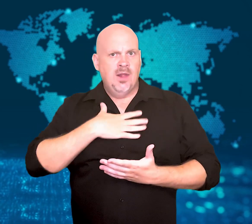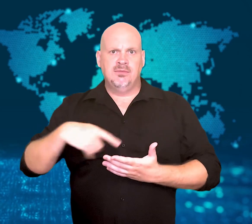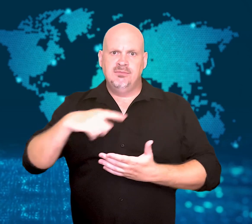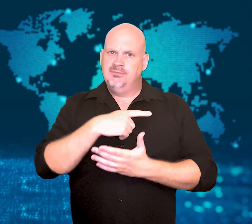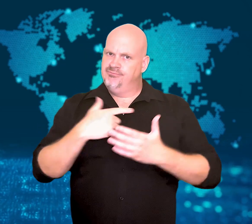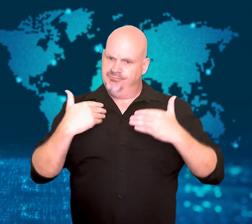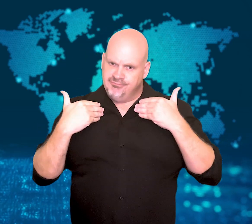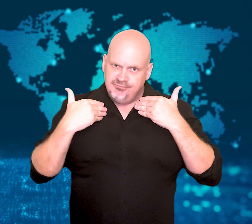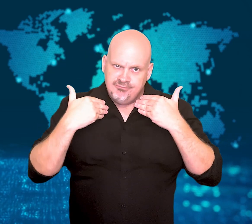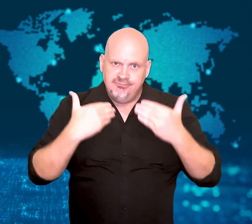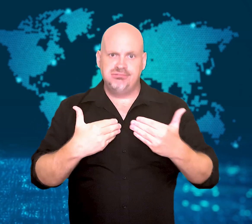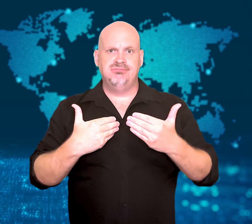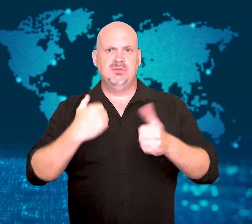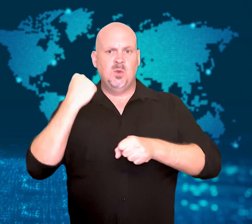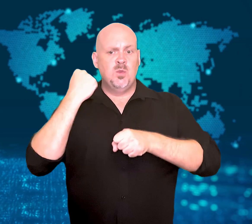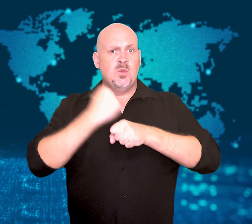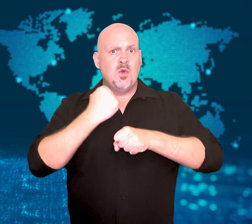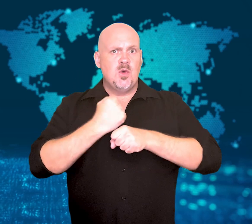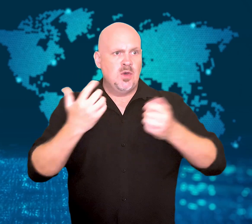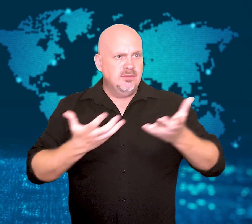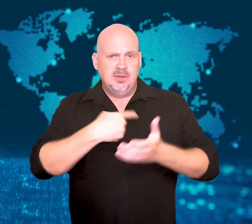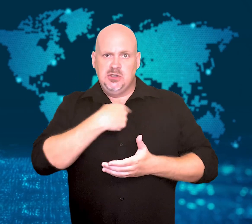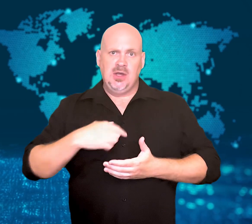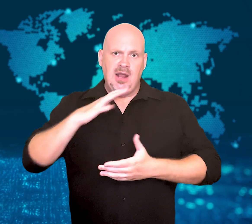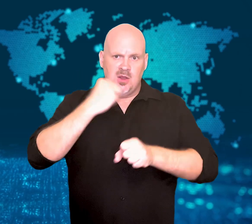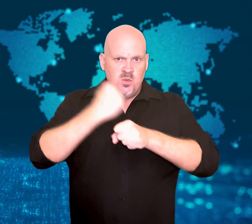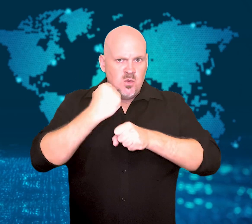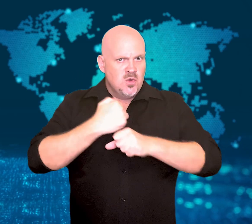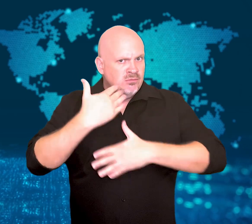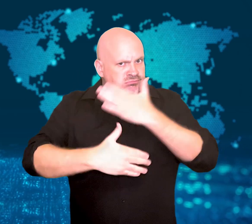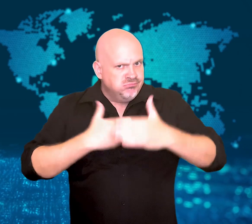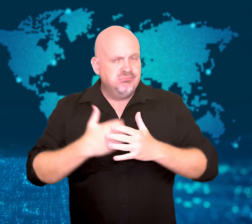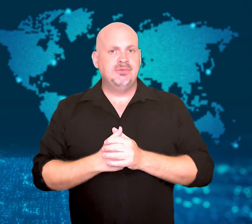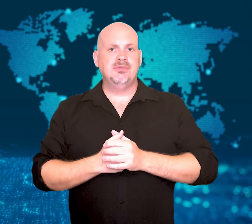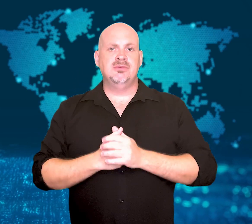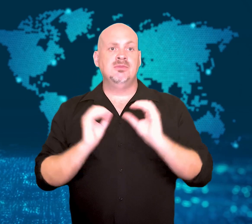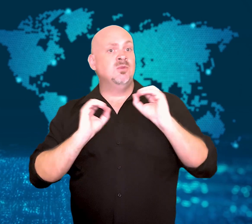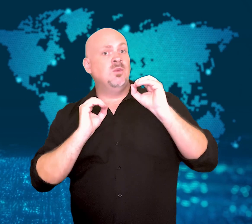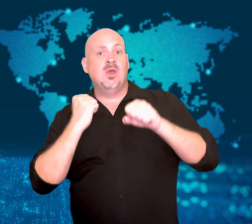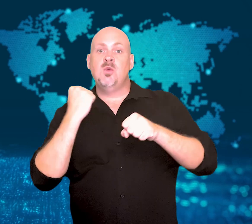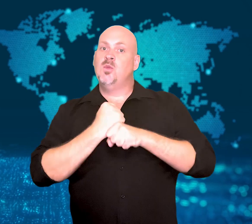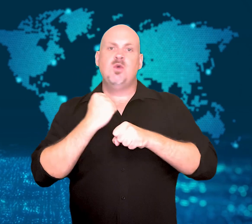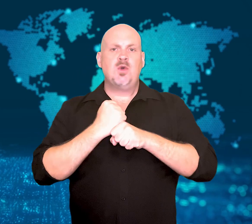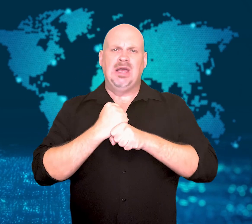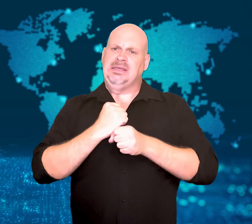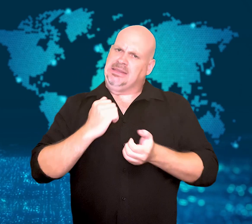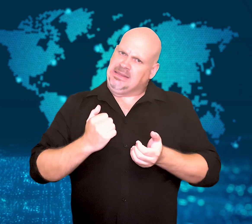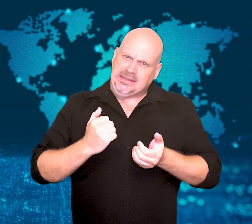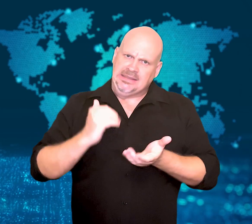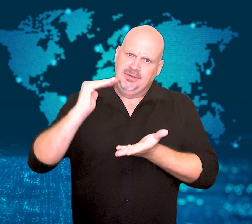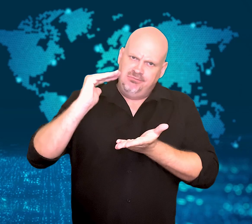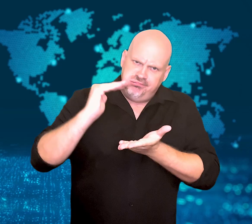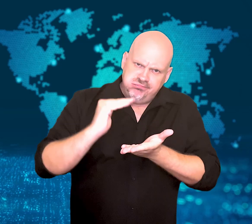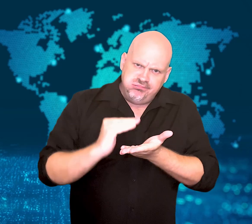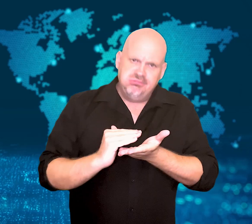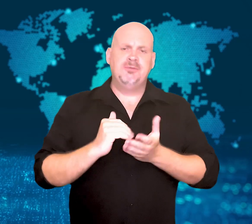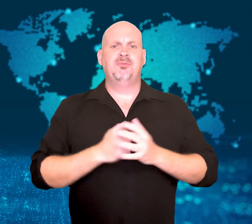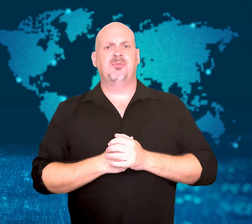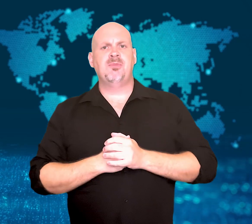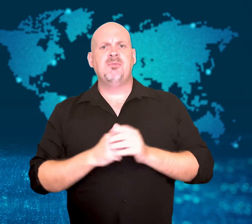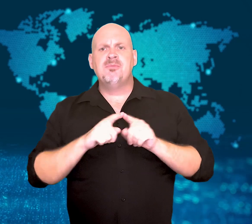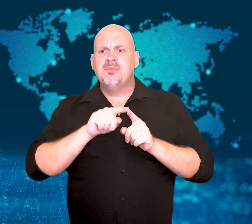Premier Li Keqiang urged authorities to take action to sustain jobs,